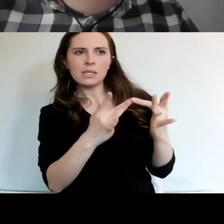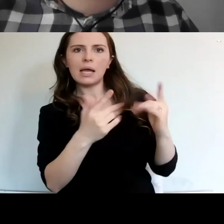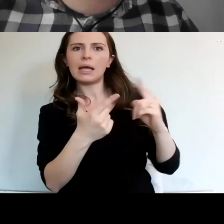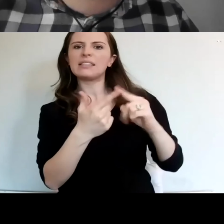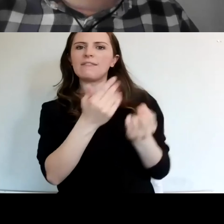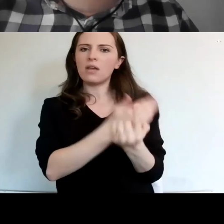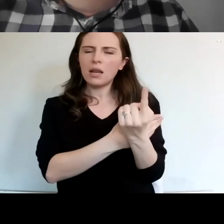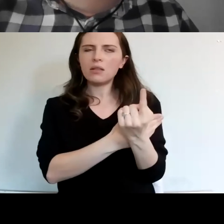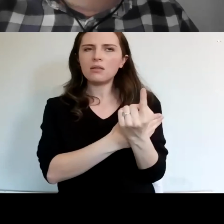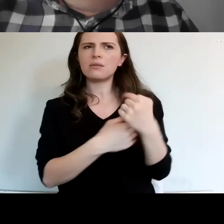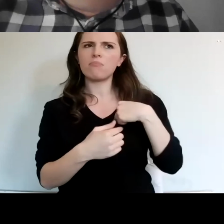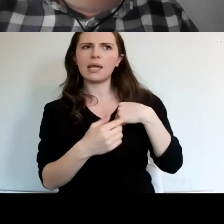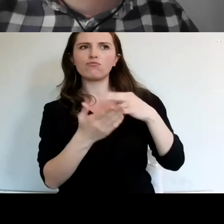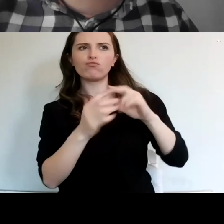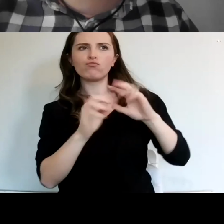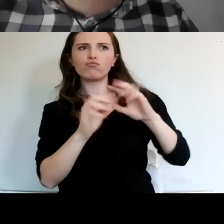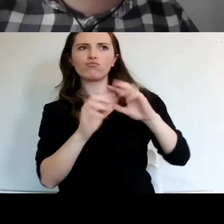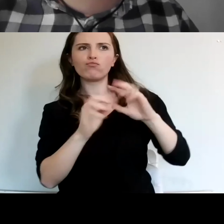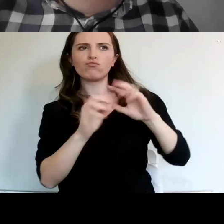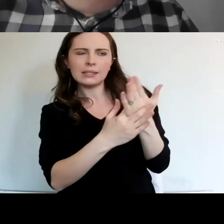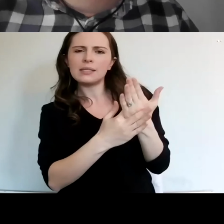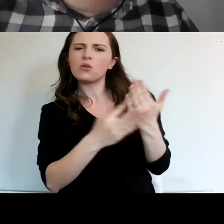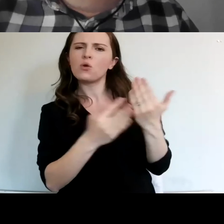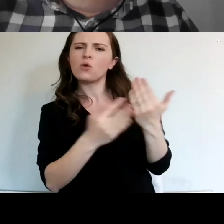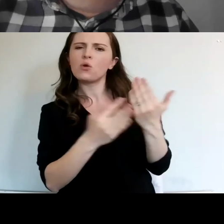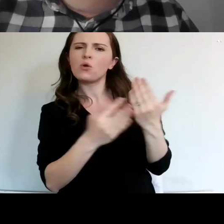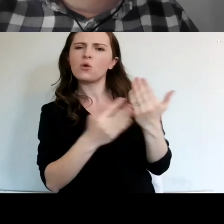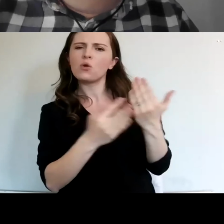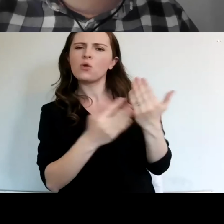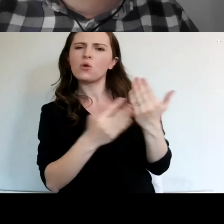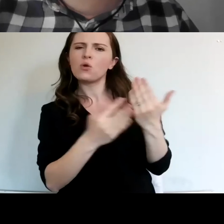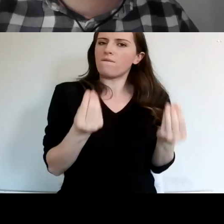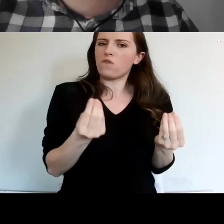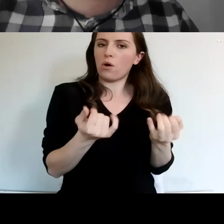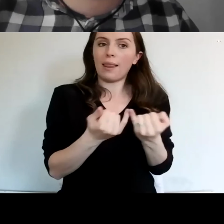What does a venue have to offer? Booking tickets to attend the venue,